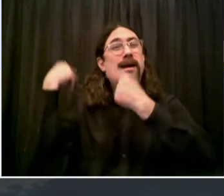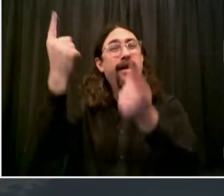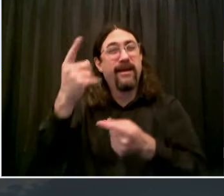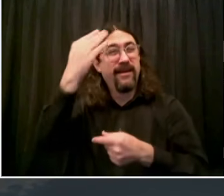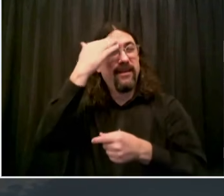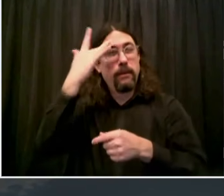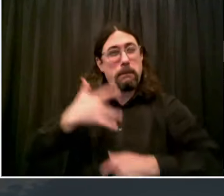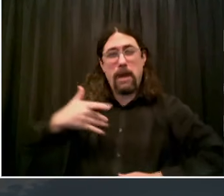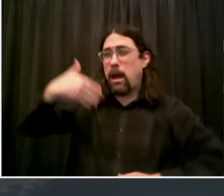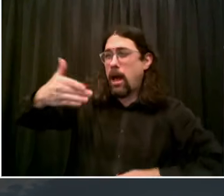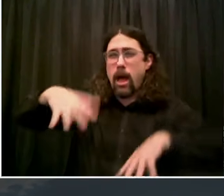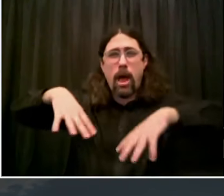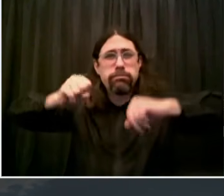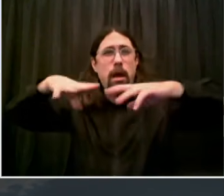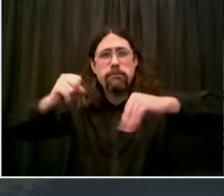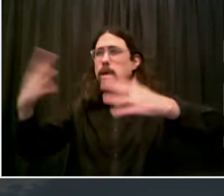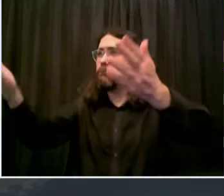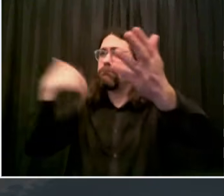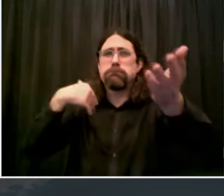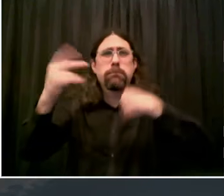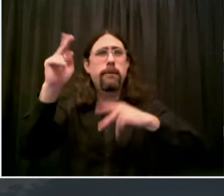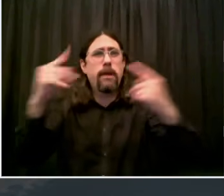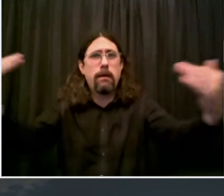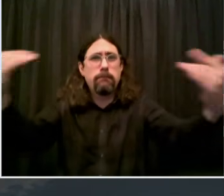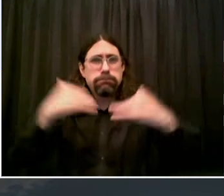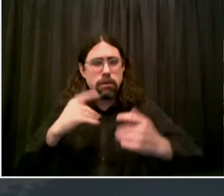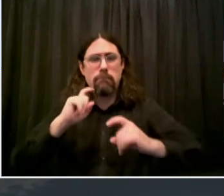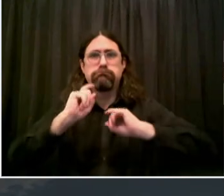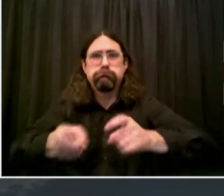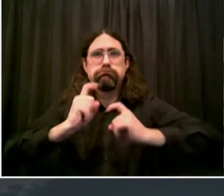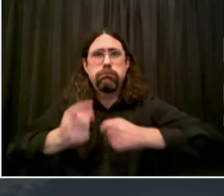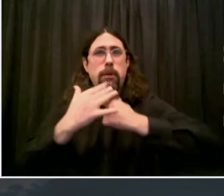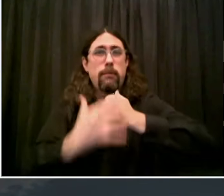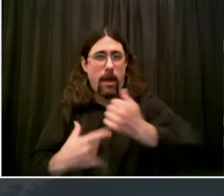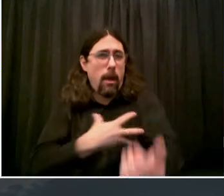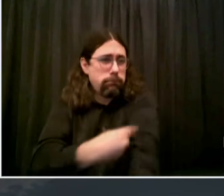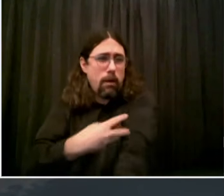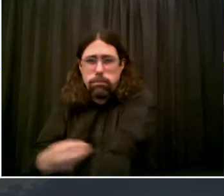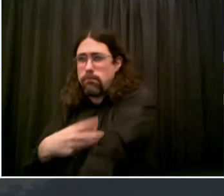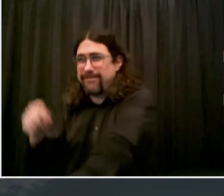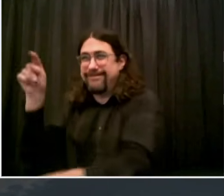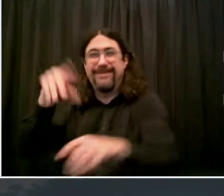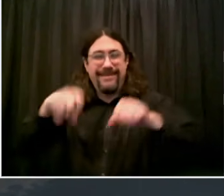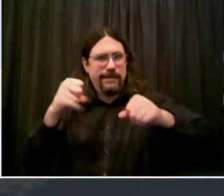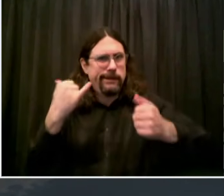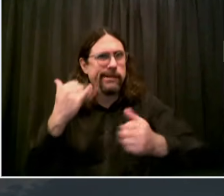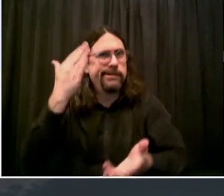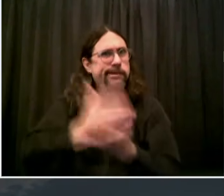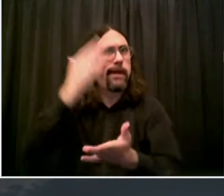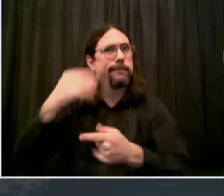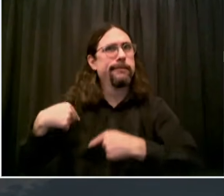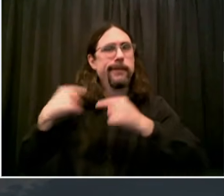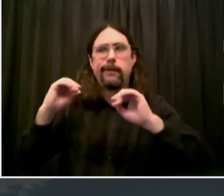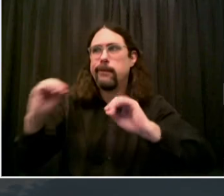BEEN DISRUPTED. IT'S NOW HAVING A REAL IMPACT ON OUR BLOOD SUPPLY.